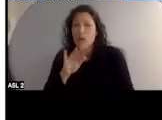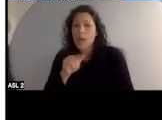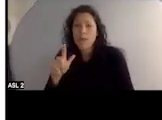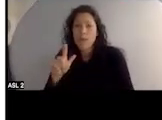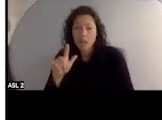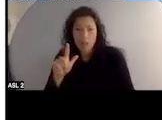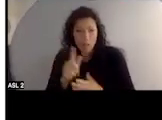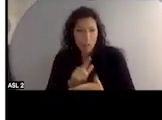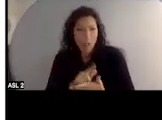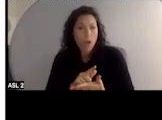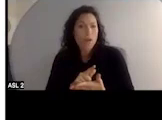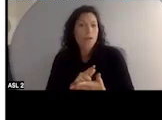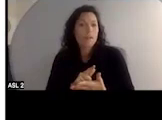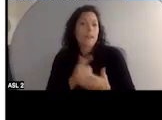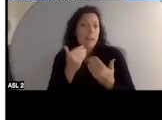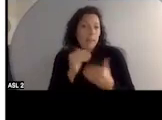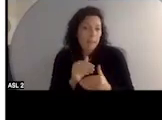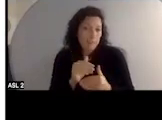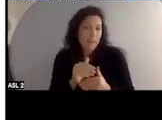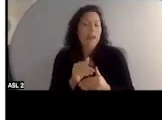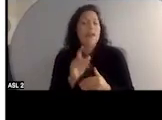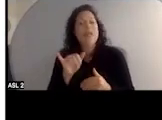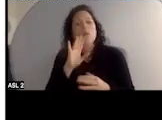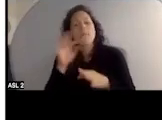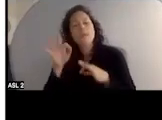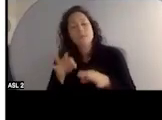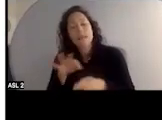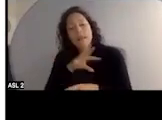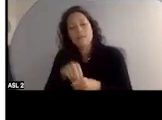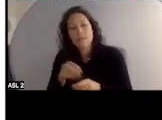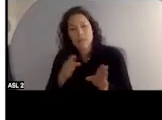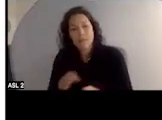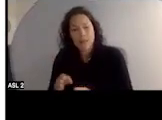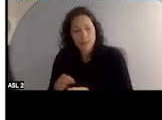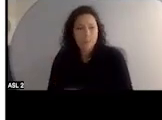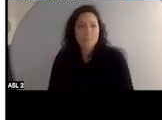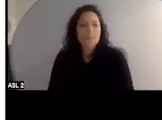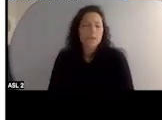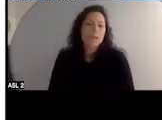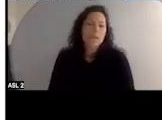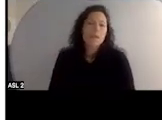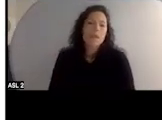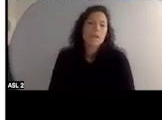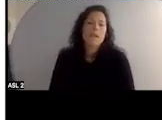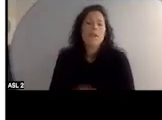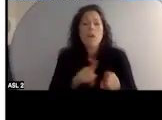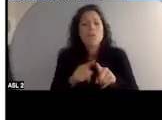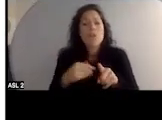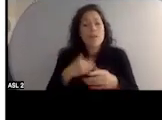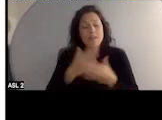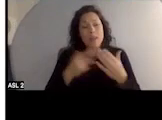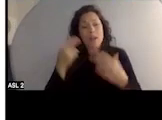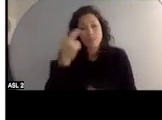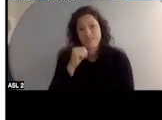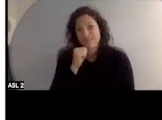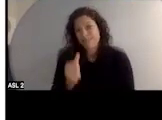and these should be described in the DMS plan. Additionally, there are reasons that aren't generally considered justifiable for limiting data sharing,